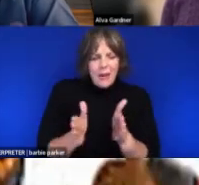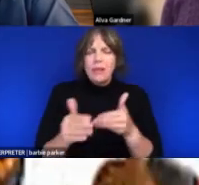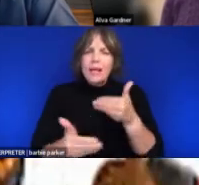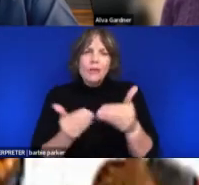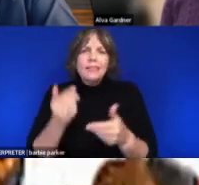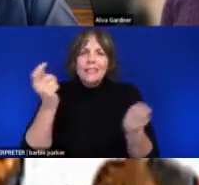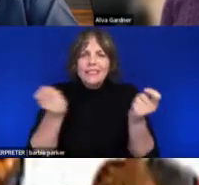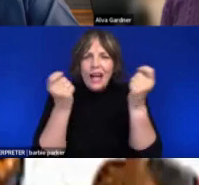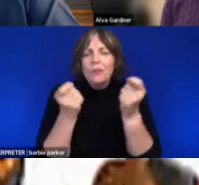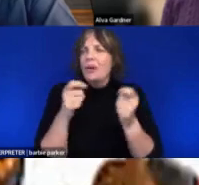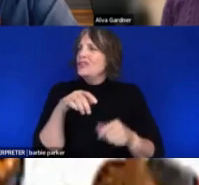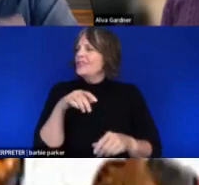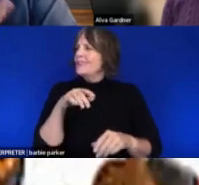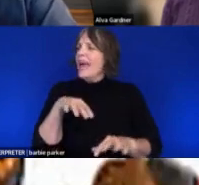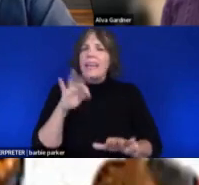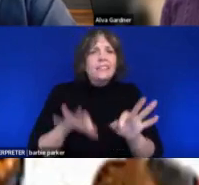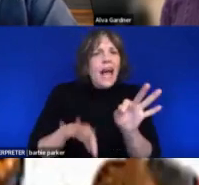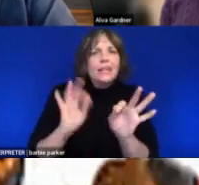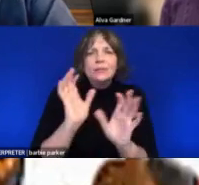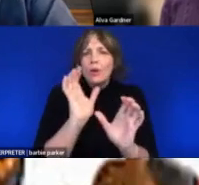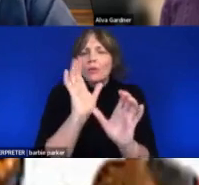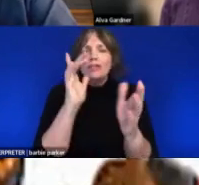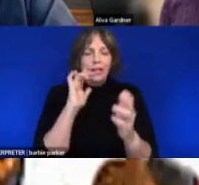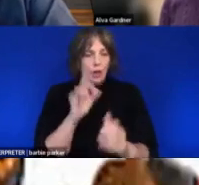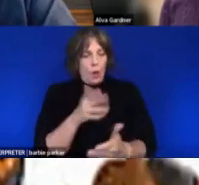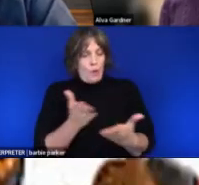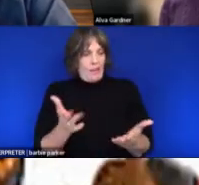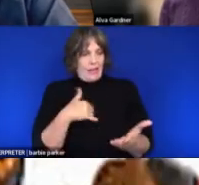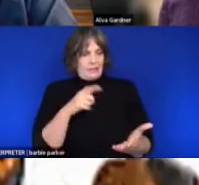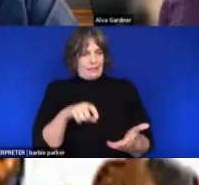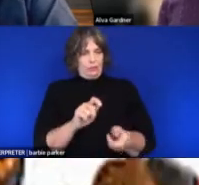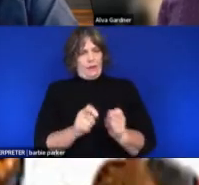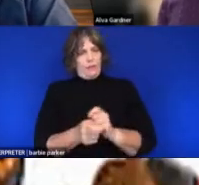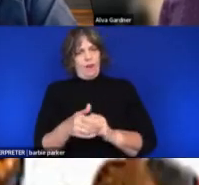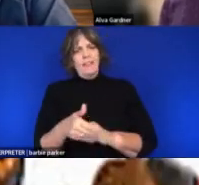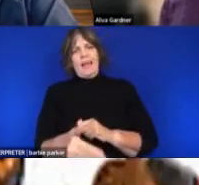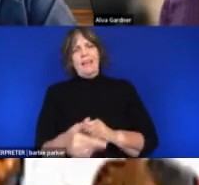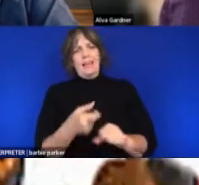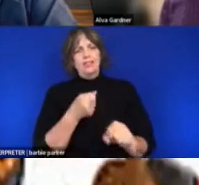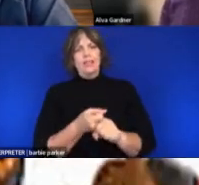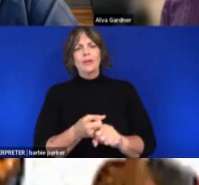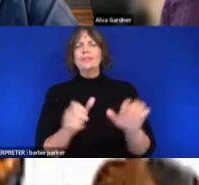about what needs to evolve over the next year, and it's a great way to really get some discovery